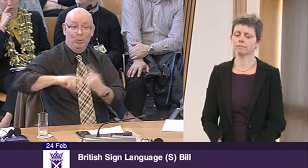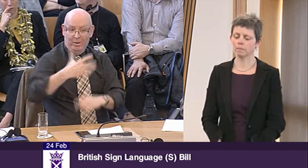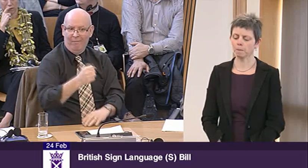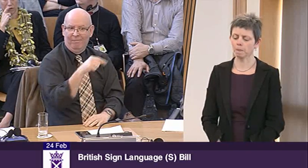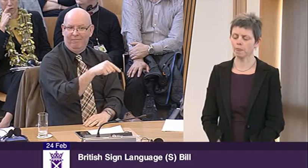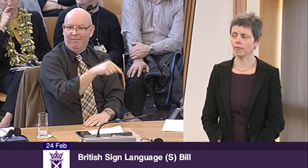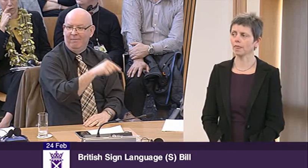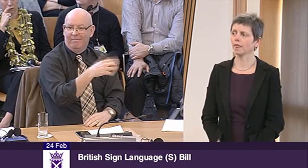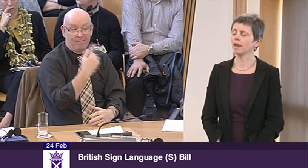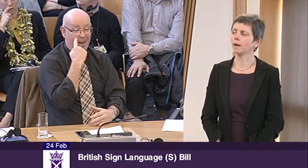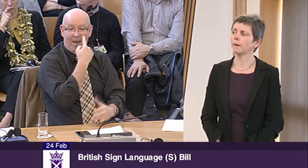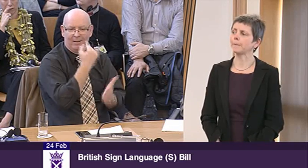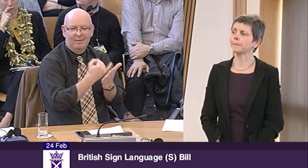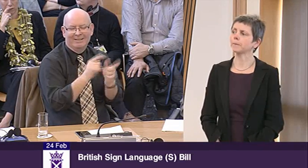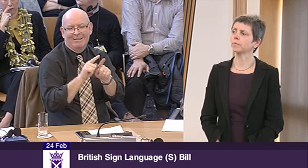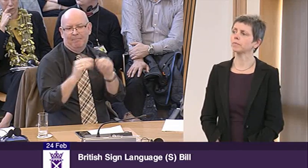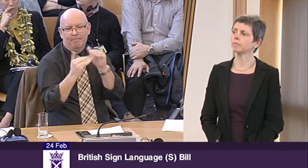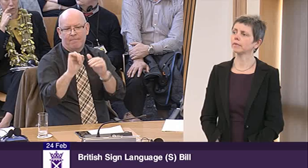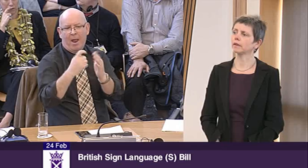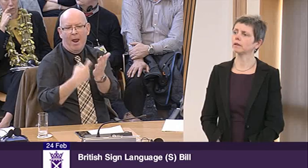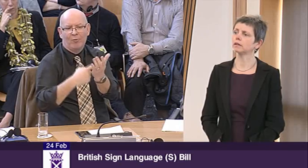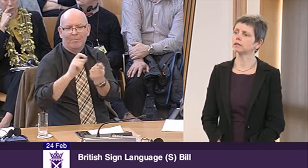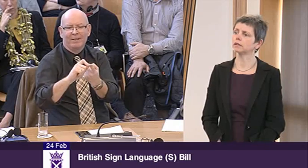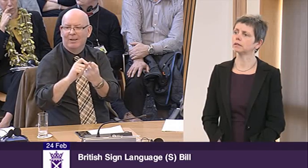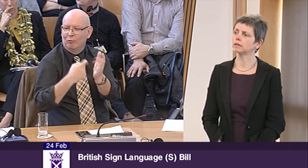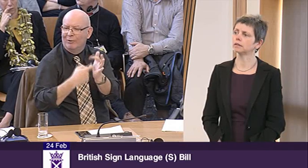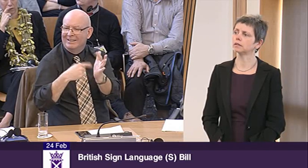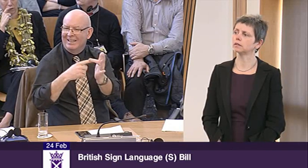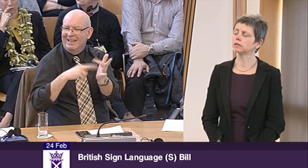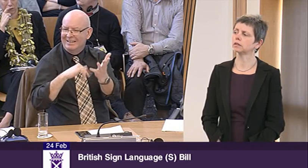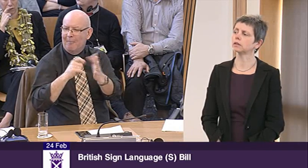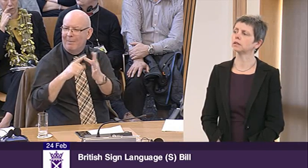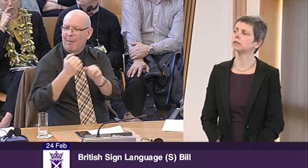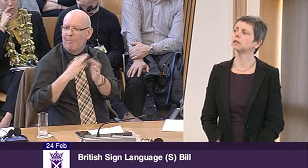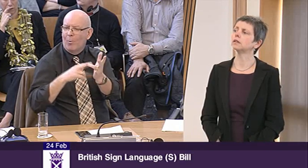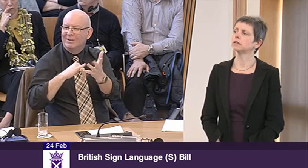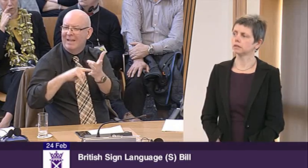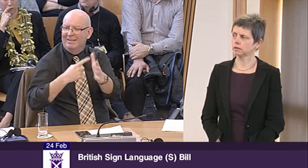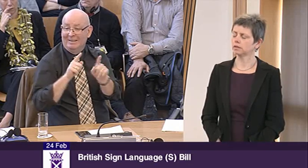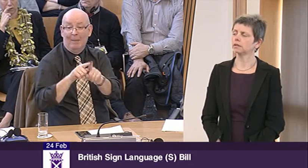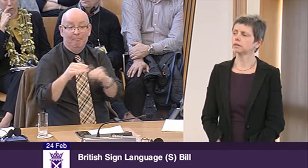About 6 per cent of the deaf community has that retinitis pigmentosa plus deafness syndrome.